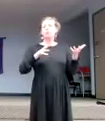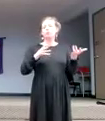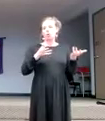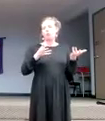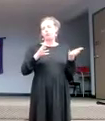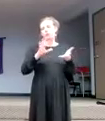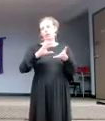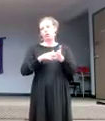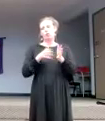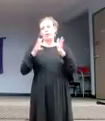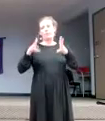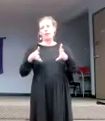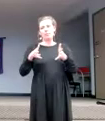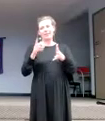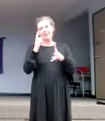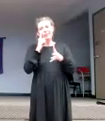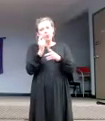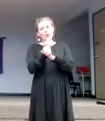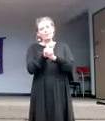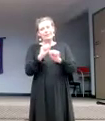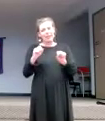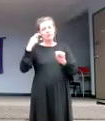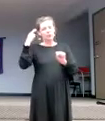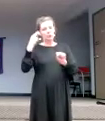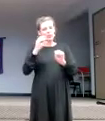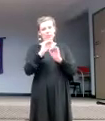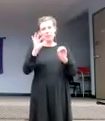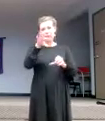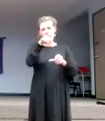abandonment as an option is safety. Nothing could ever get inside that tank ever again